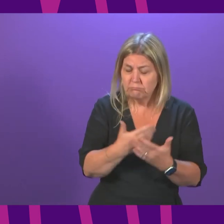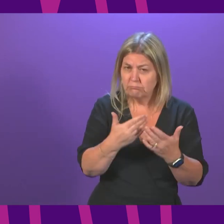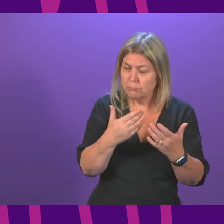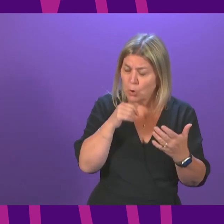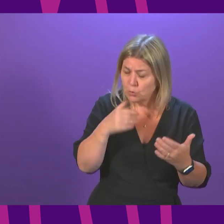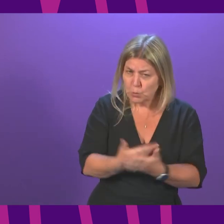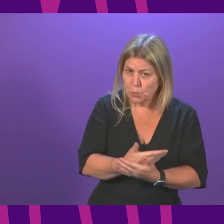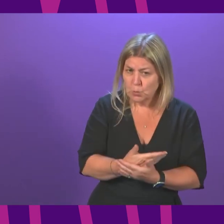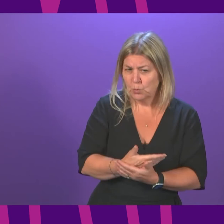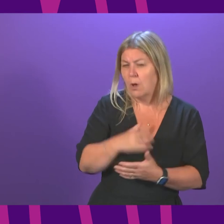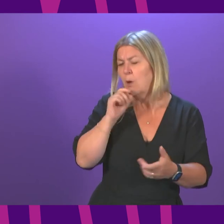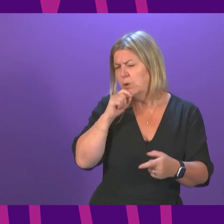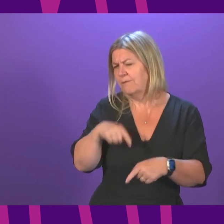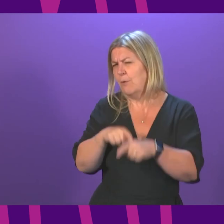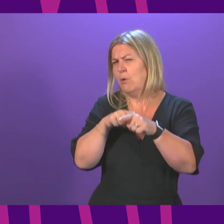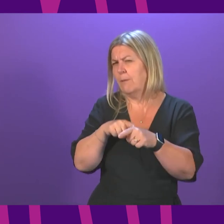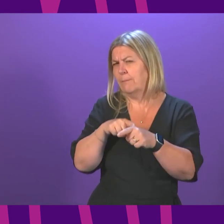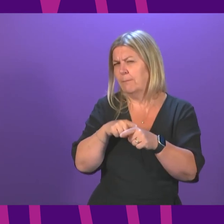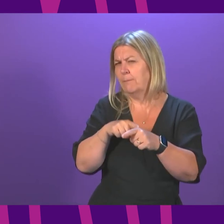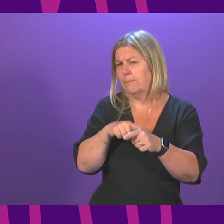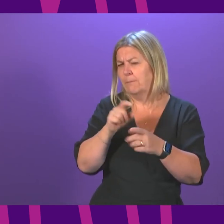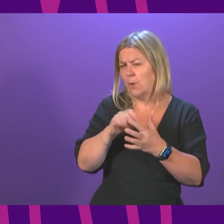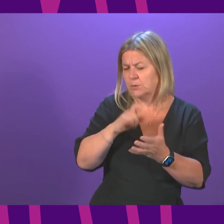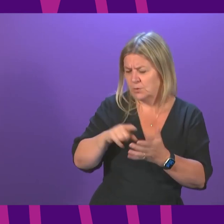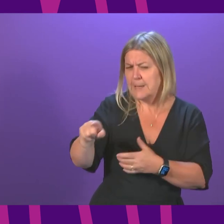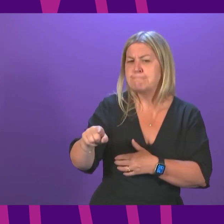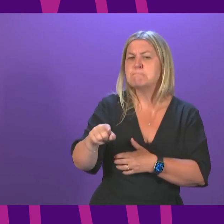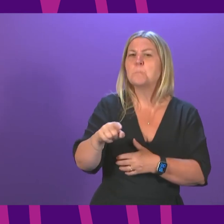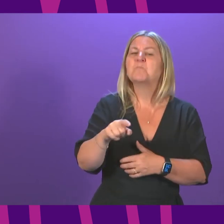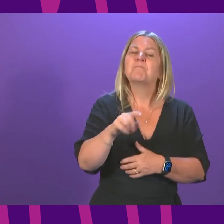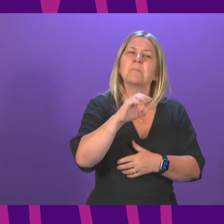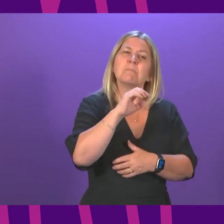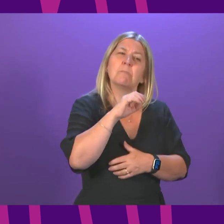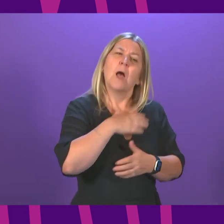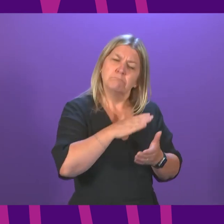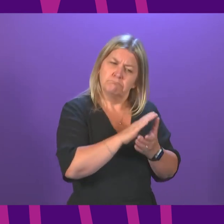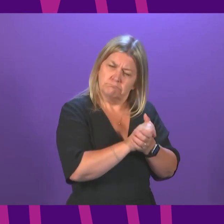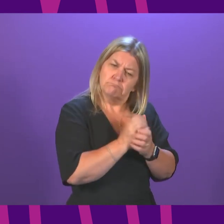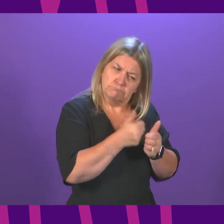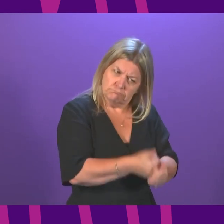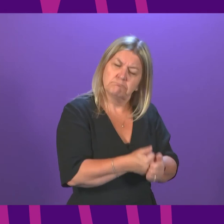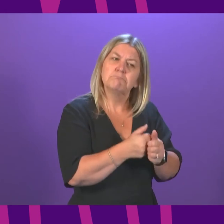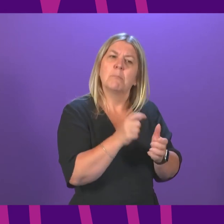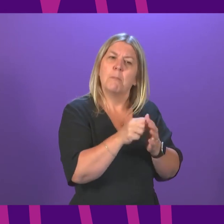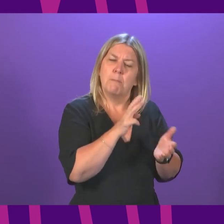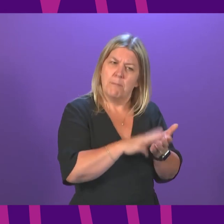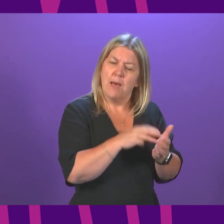We wanted to meaningfully add to the bill. We could have added sunset clauses and additional